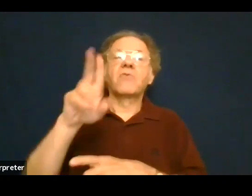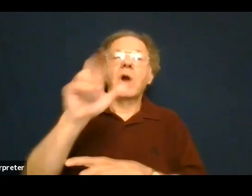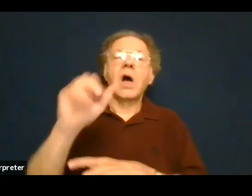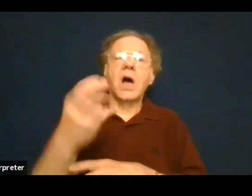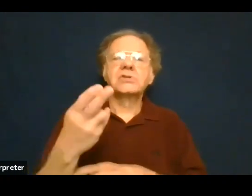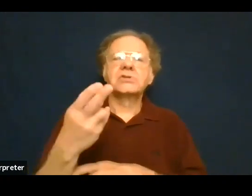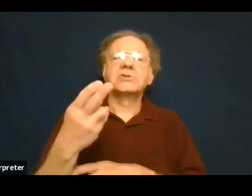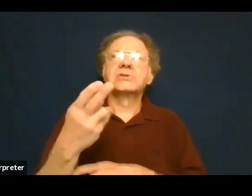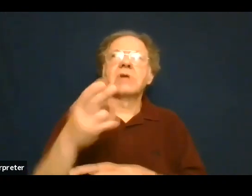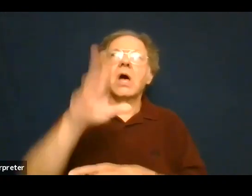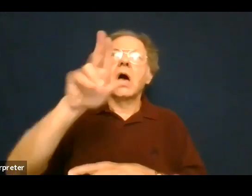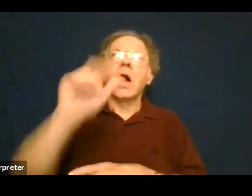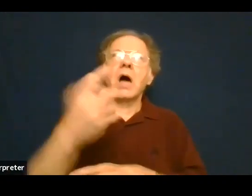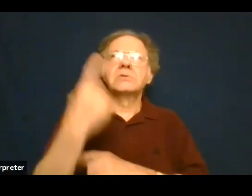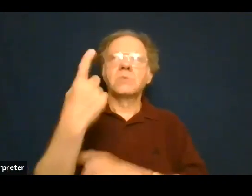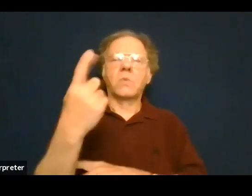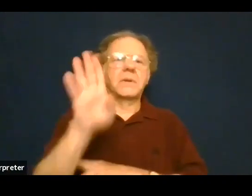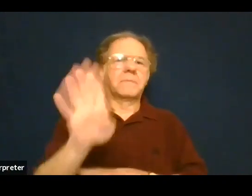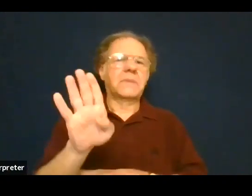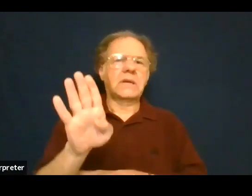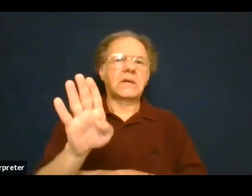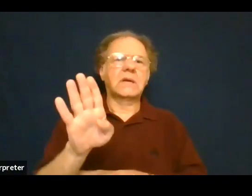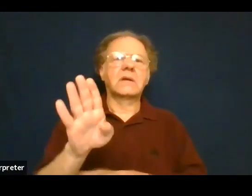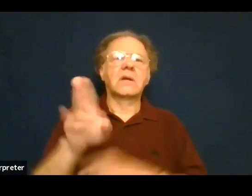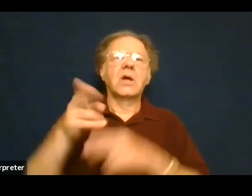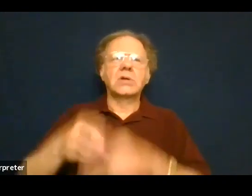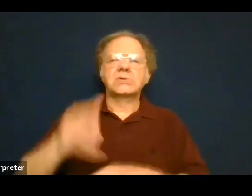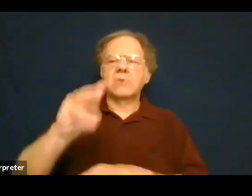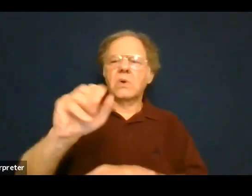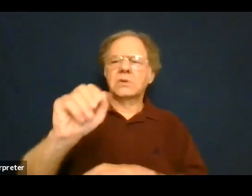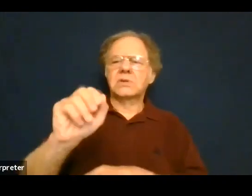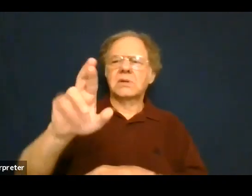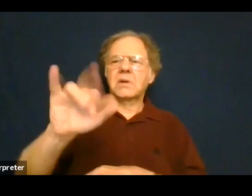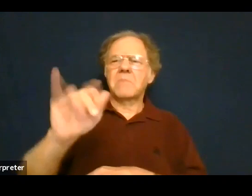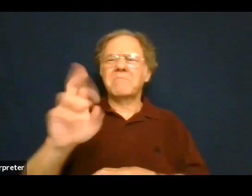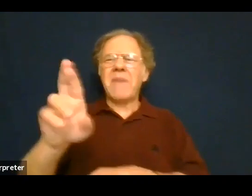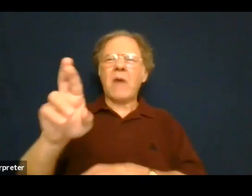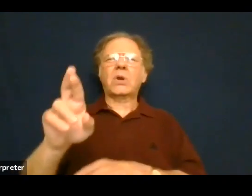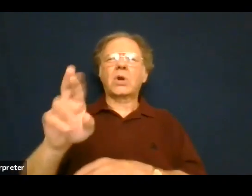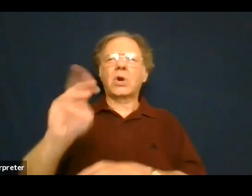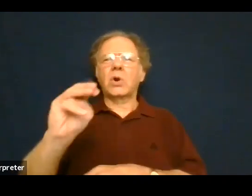It's termed the mariner mutant. And it's actually the work I did my PhD on.